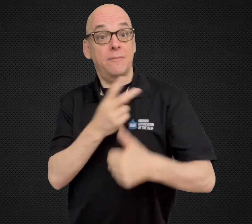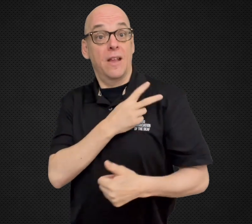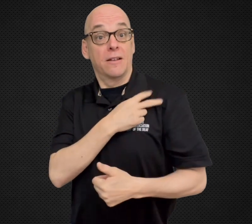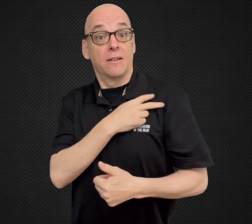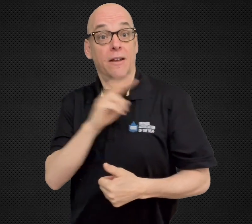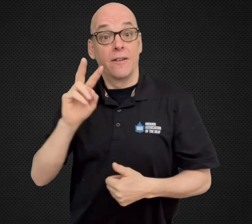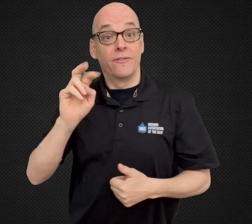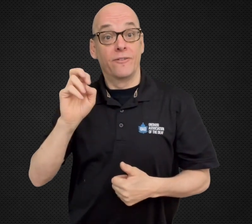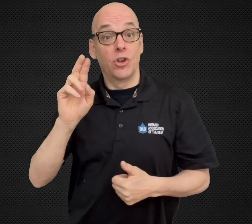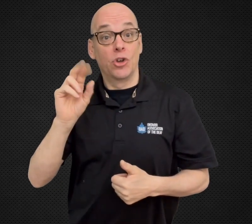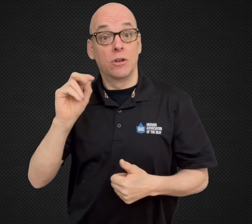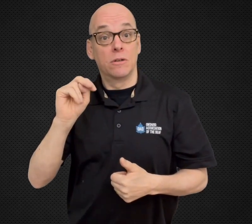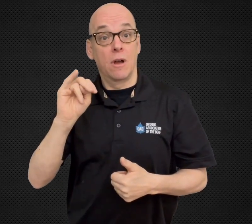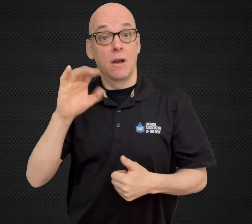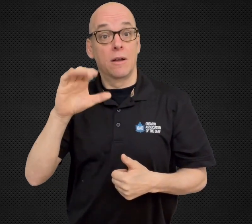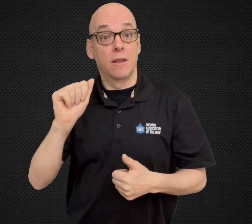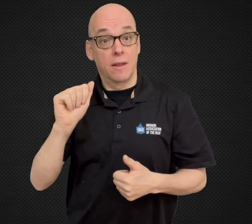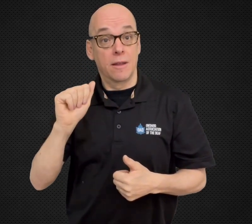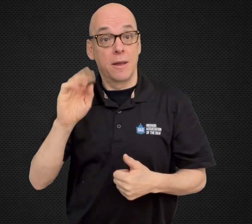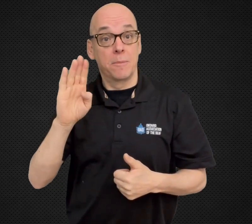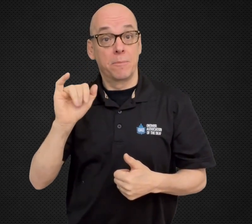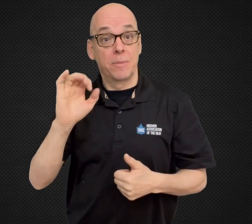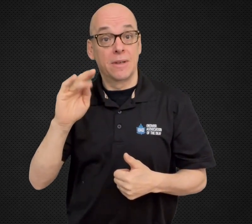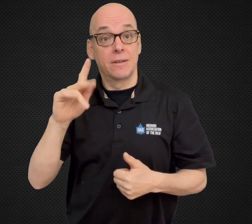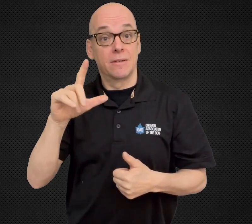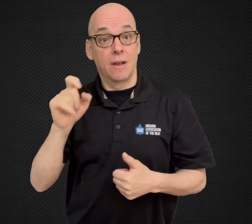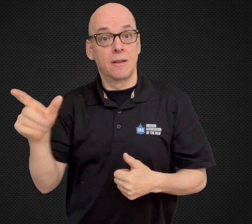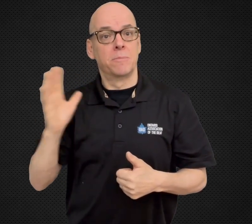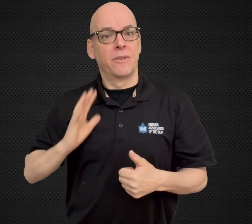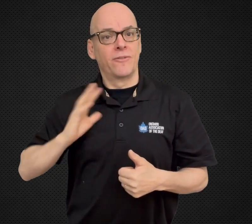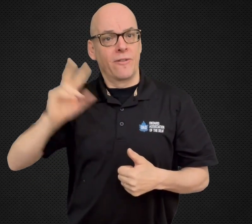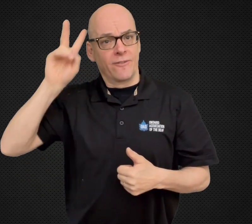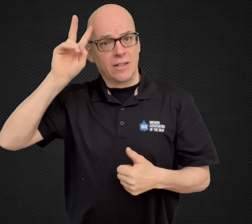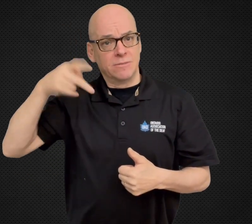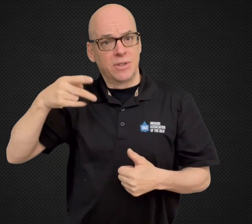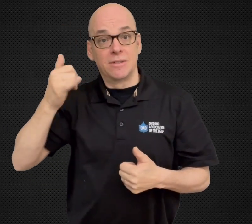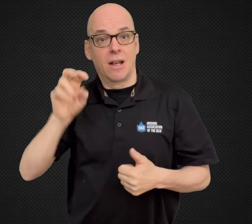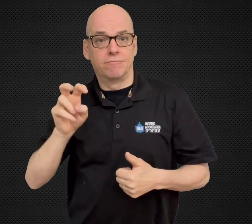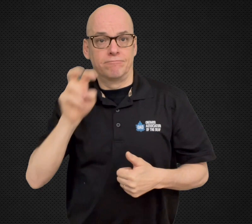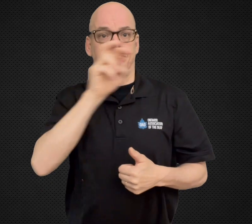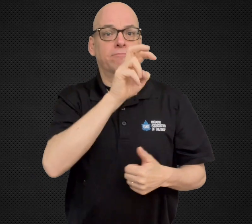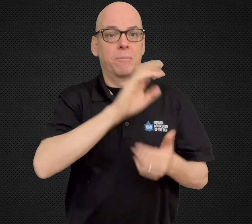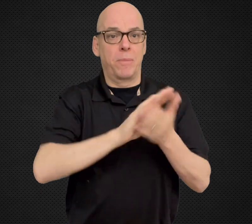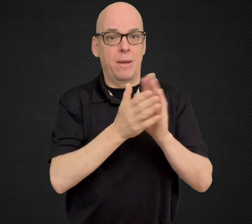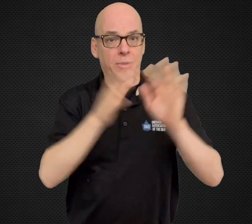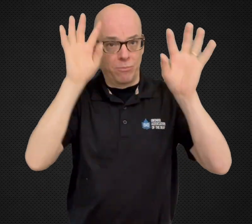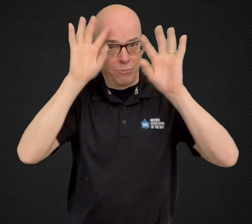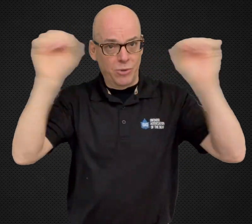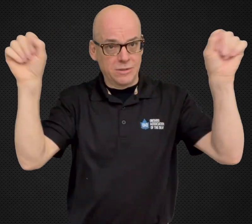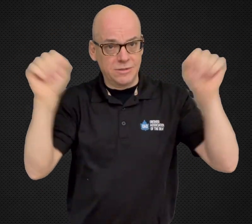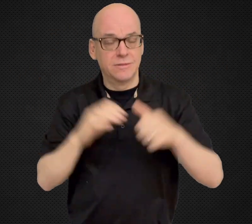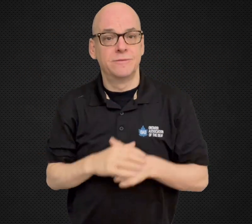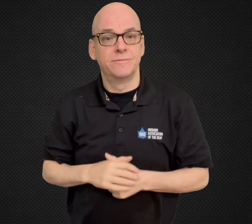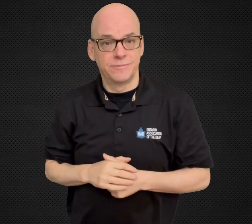Veronica Bickle, who was past Vice President. Now elected as President.